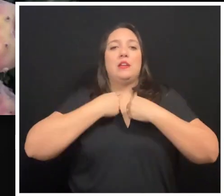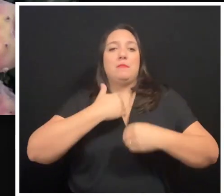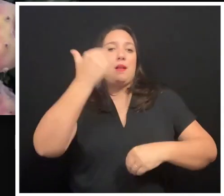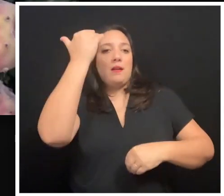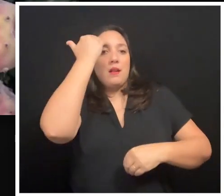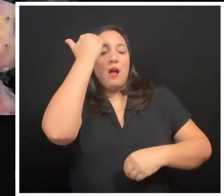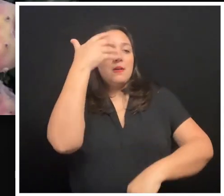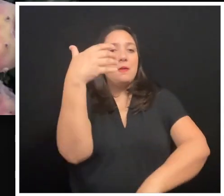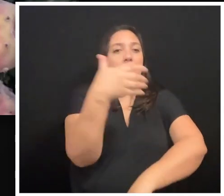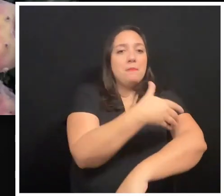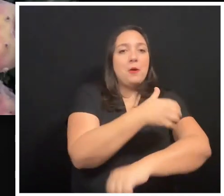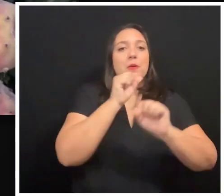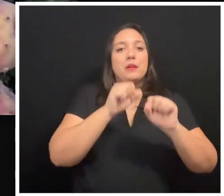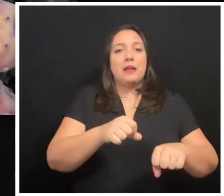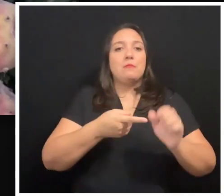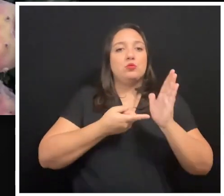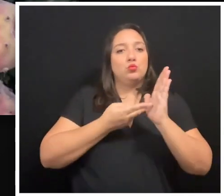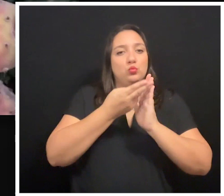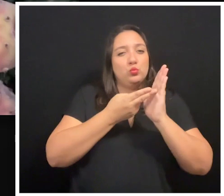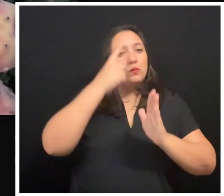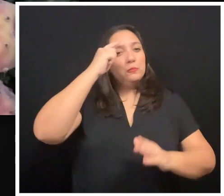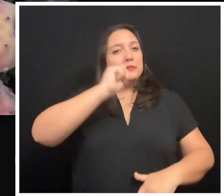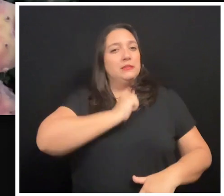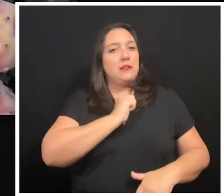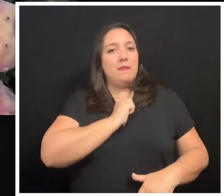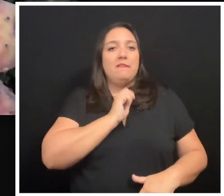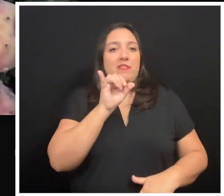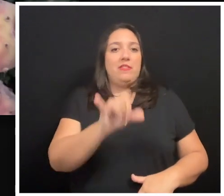to be very true to myself and that's been,